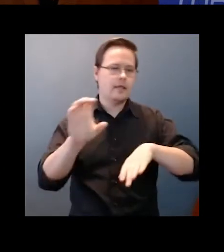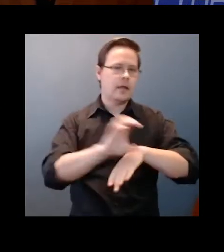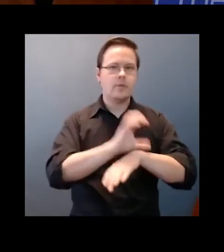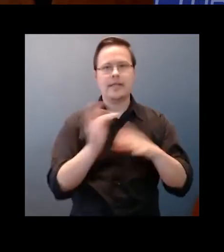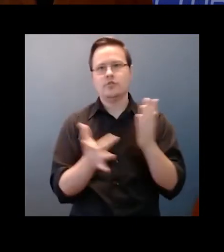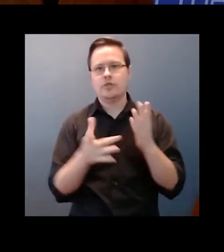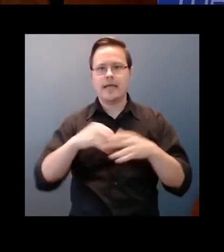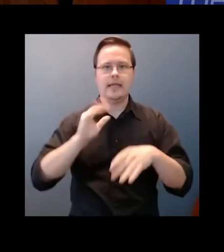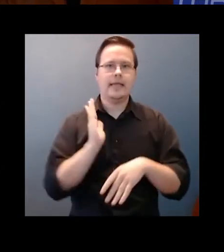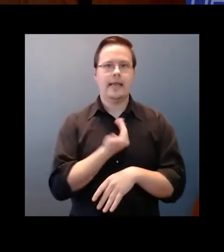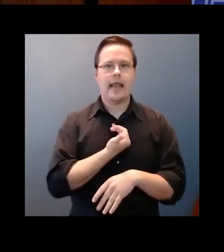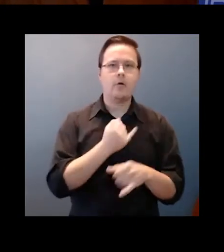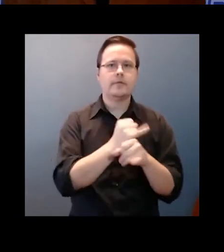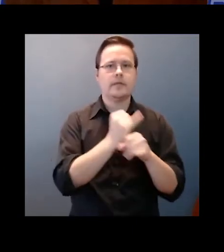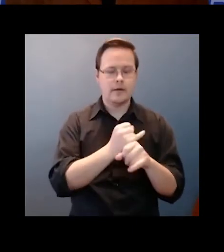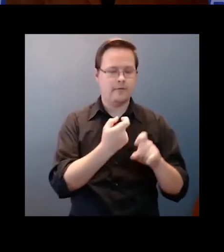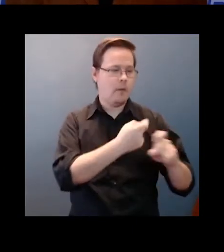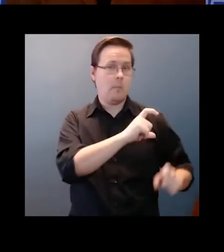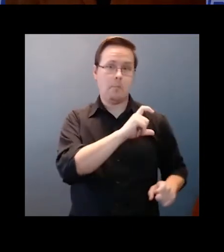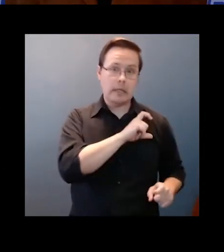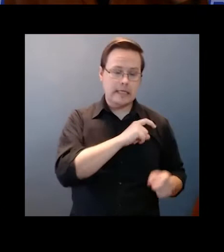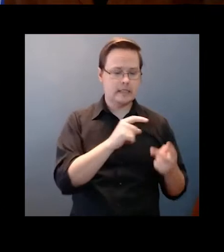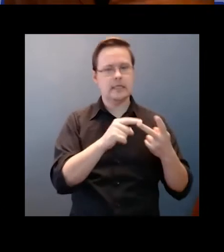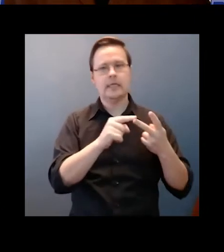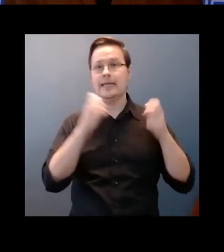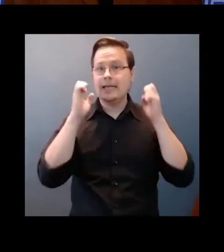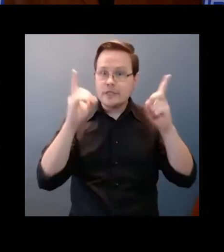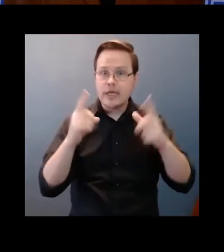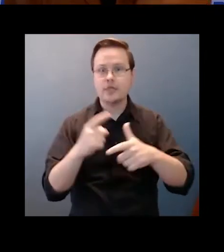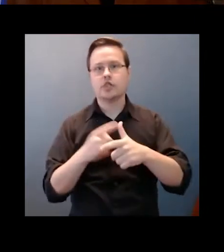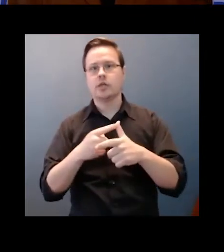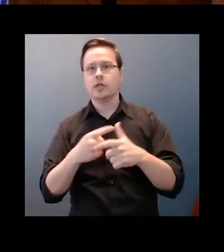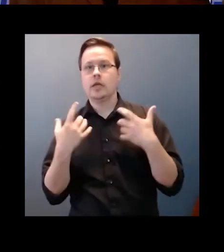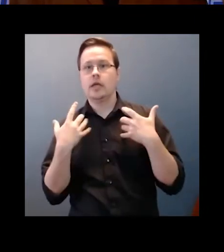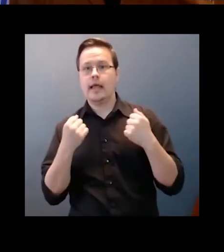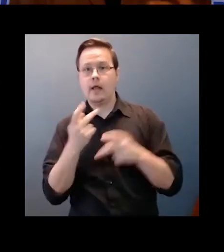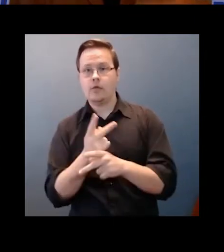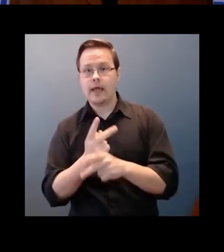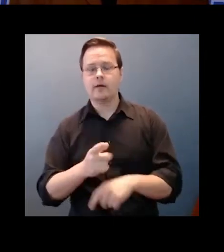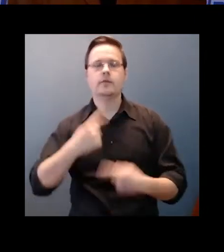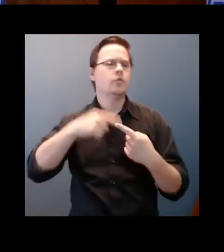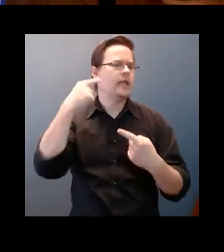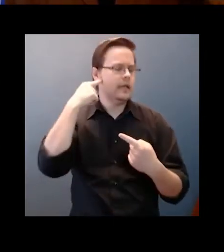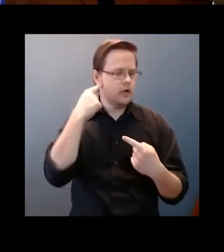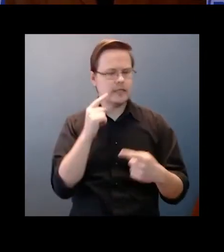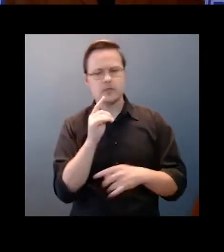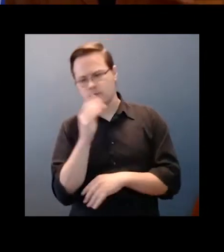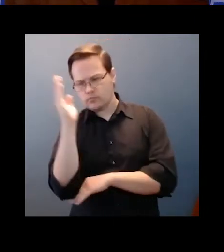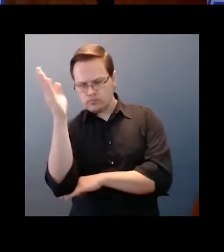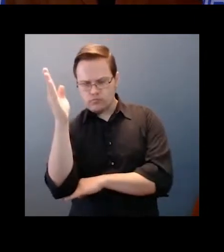from policing to education to health care. And so when, you know, as you hear this talk, I hope that you're thinking about the ways we think about tech ethics or